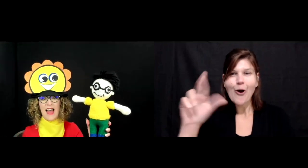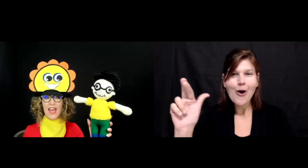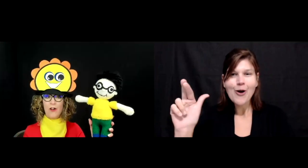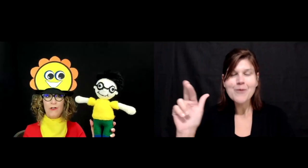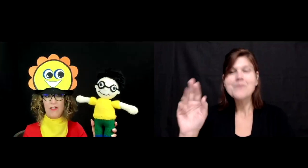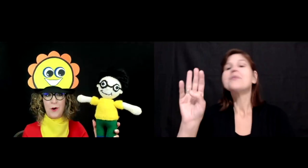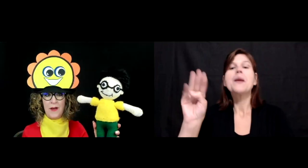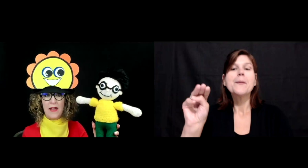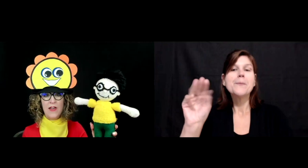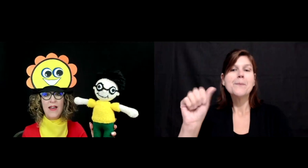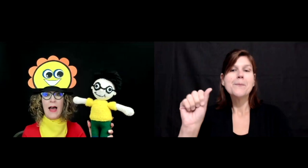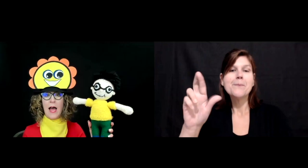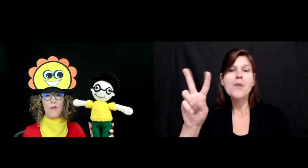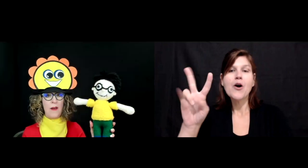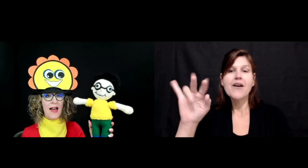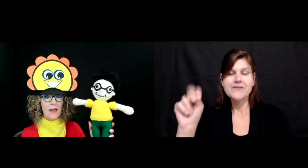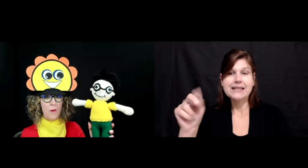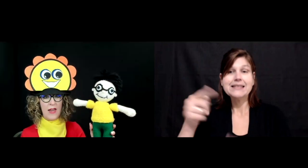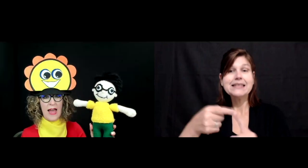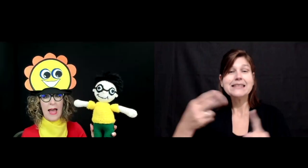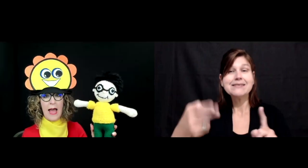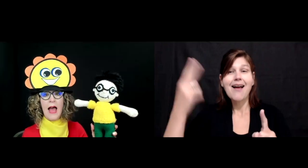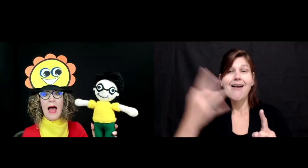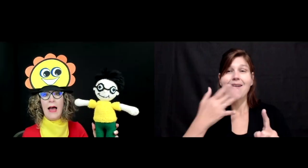He's a high-contrast puppet with black, wooly hair,